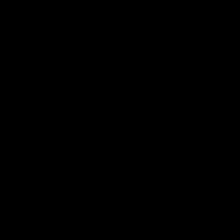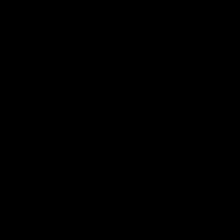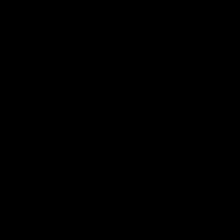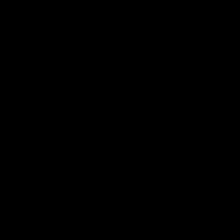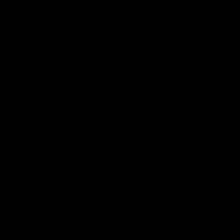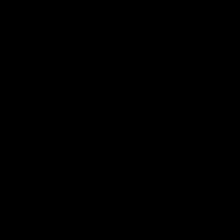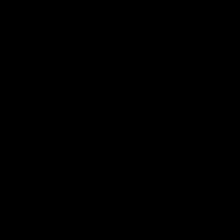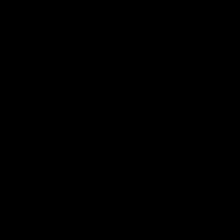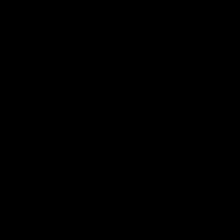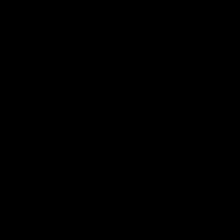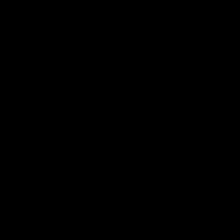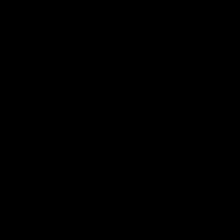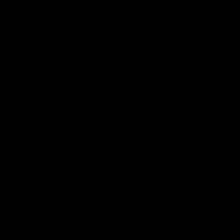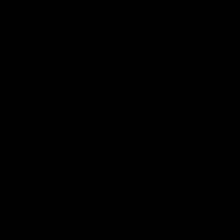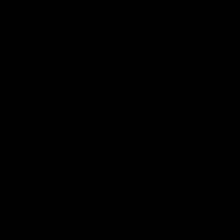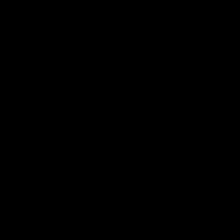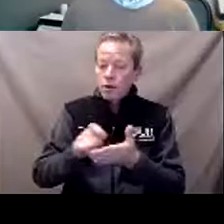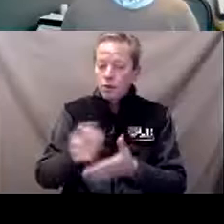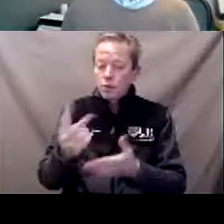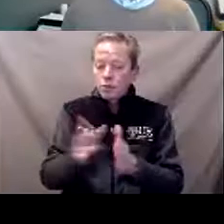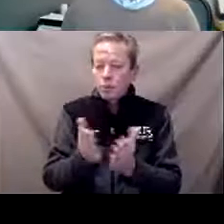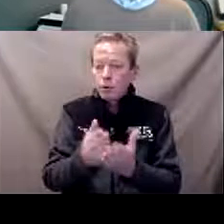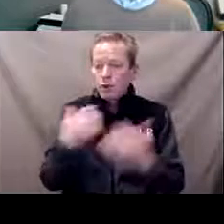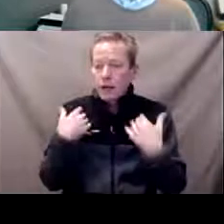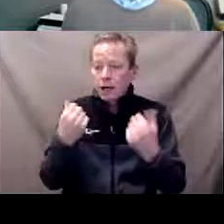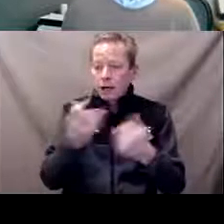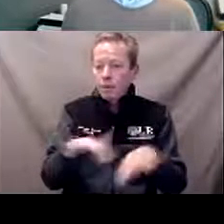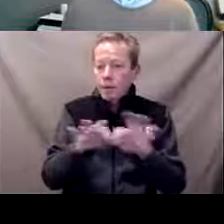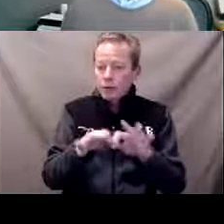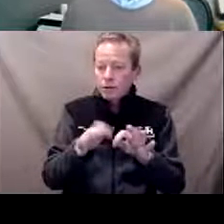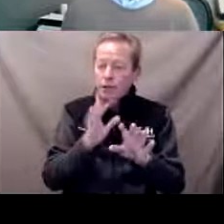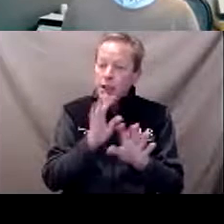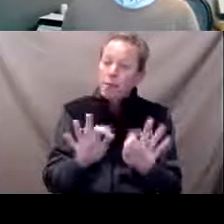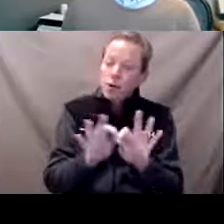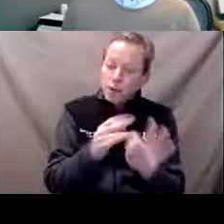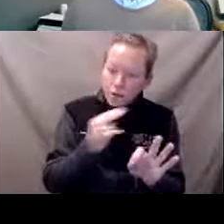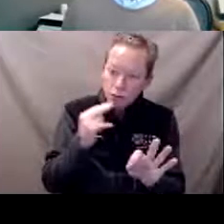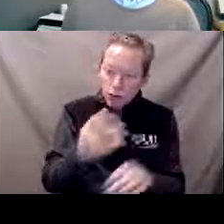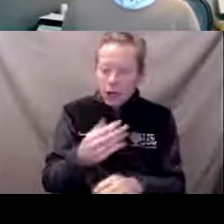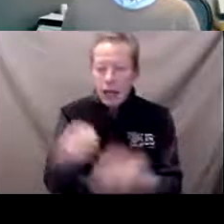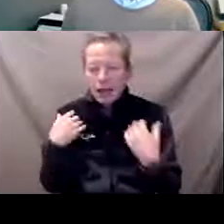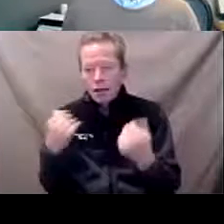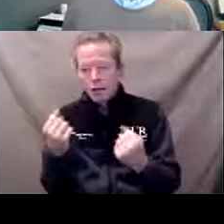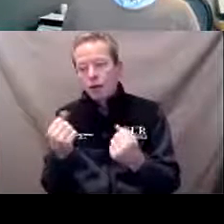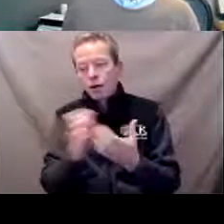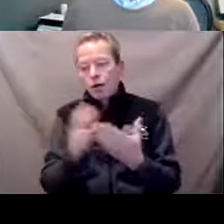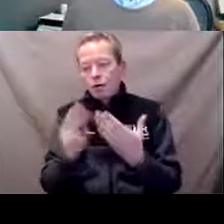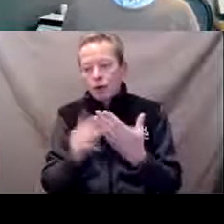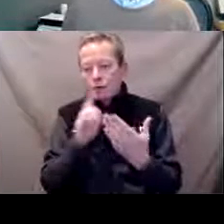Jasmina has co-authored two books entitled “Health Matters the Exercise and Nutrition Health Education Curriculum for People with Developmental Disabilities” and “Health